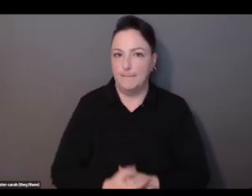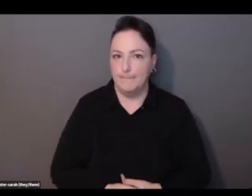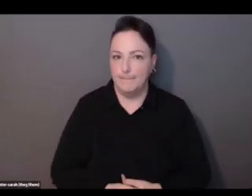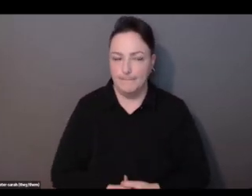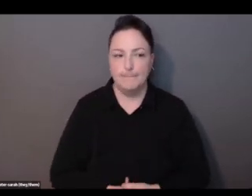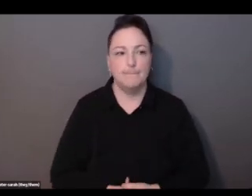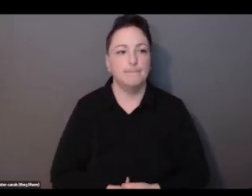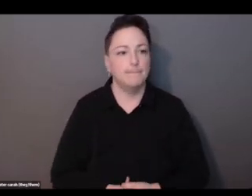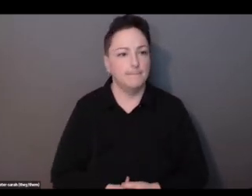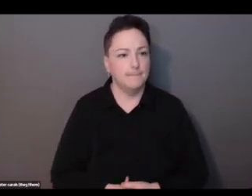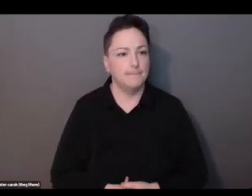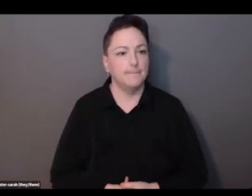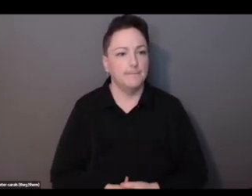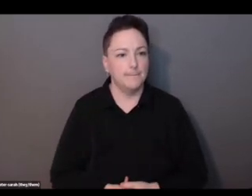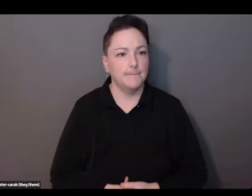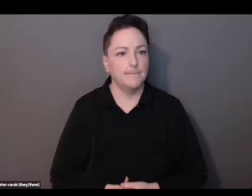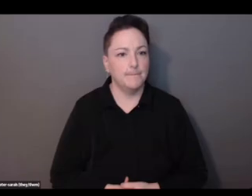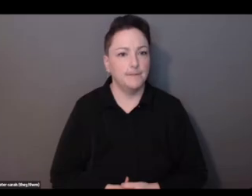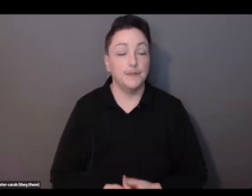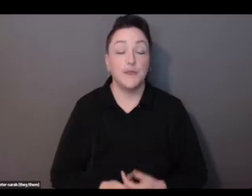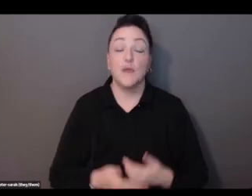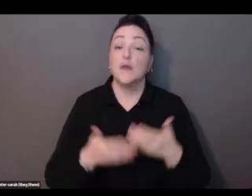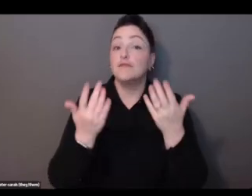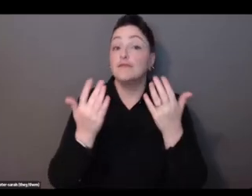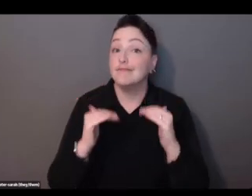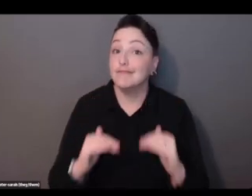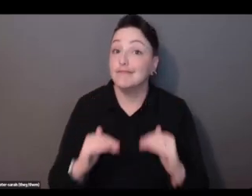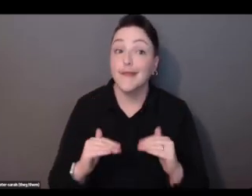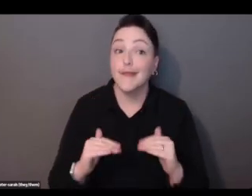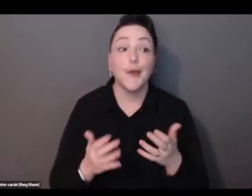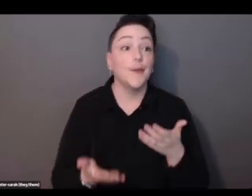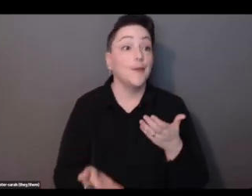But if maybe you're only interested in looking at